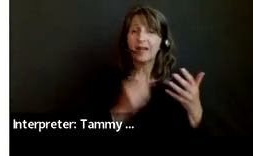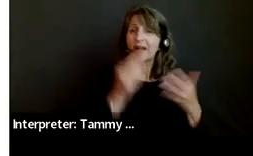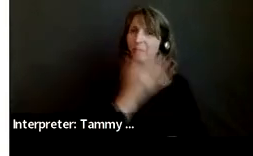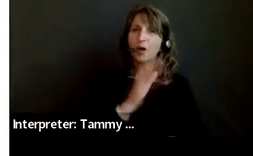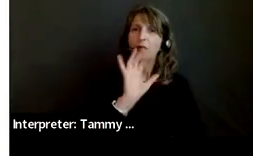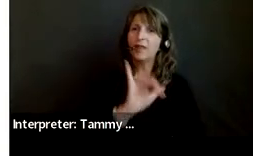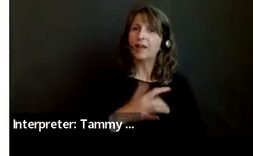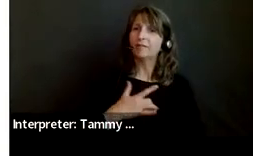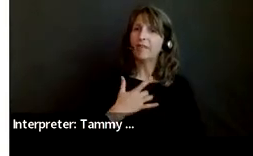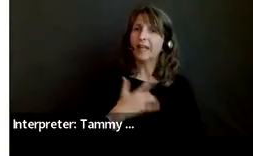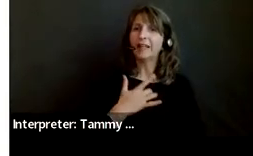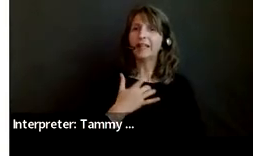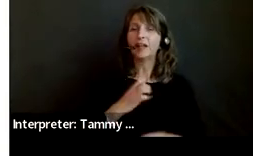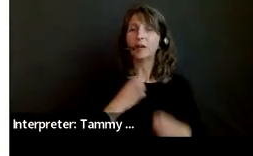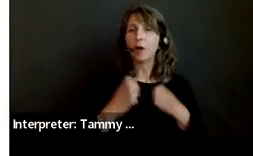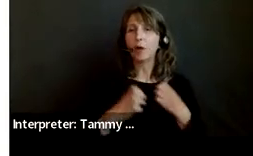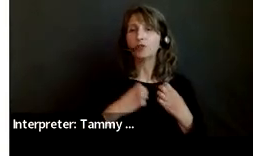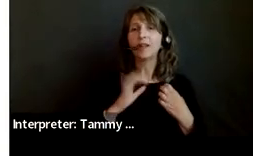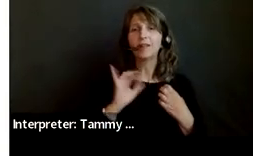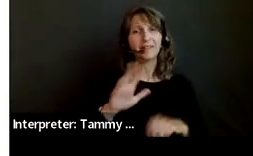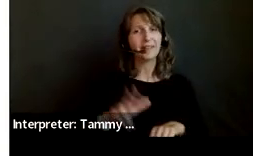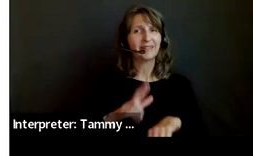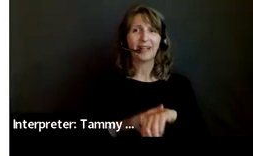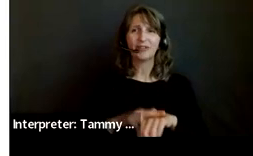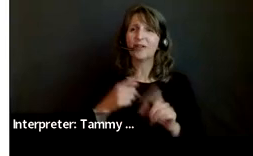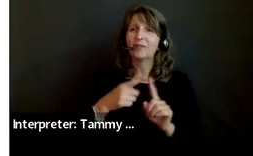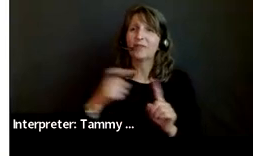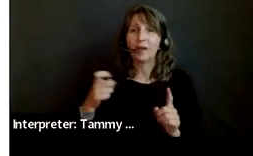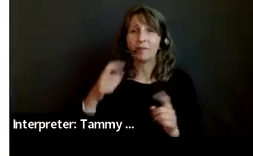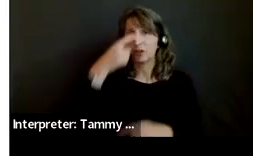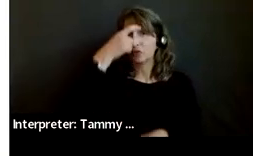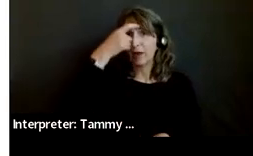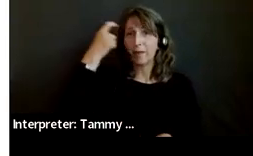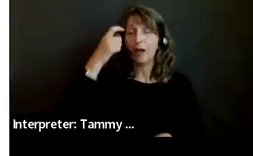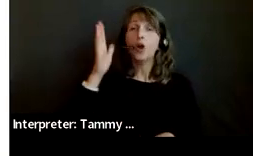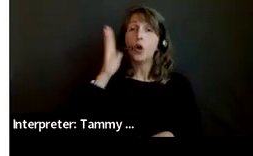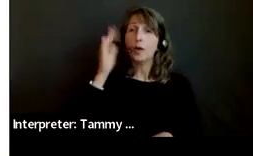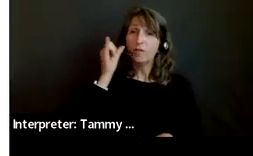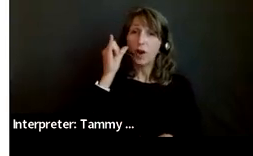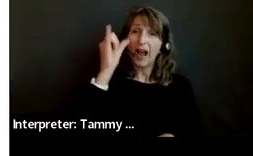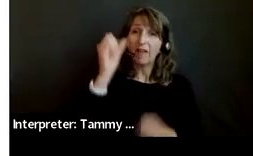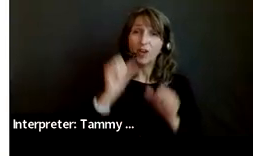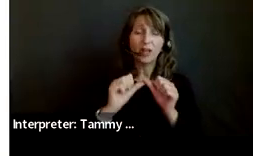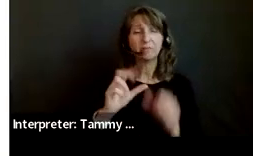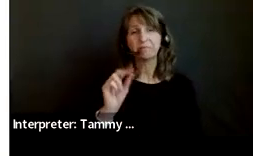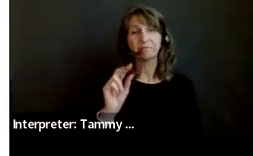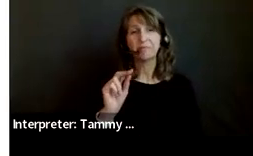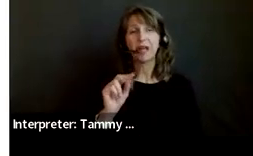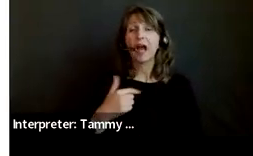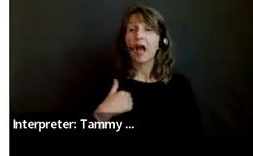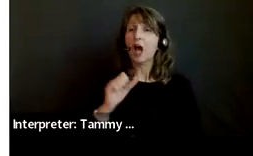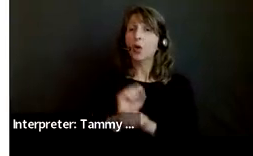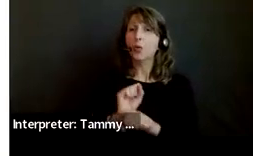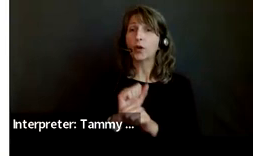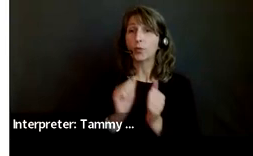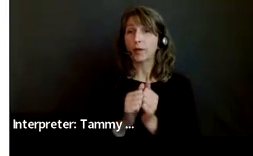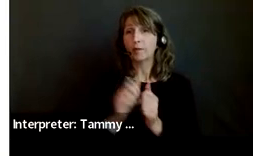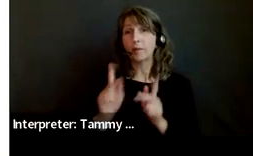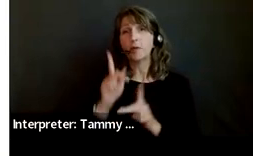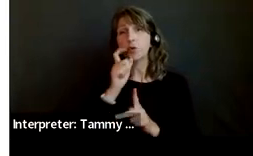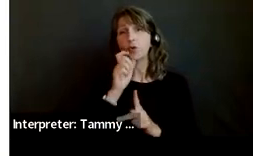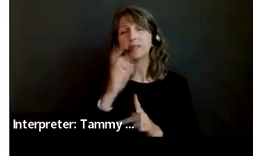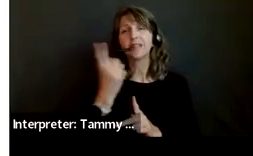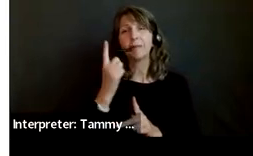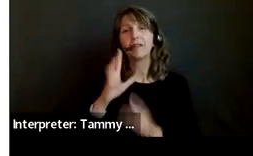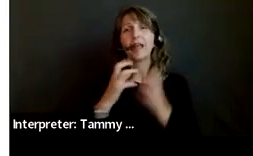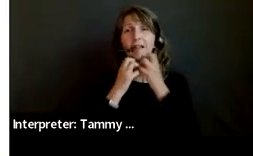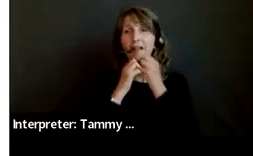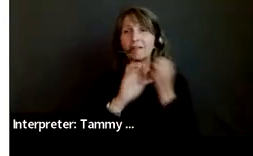And that they will not feel this way for ever. I work personally with survivors of suicide loss, which is a traumatic form of grief and the one thing I do tell my clients is promise you will not feel this way forever.